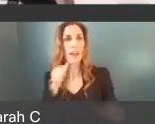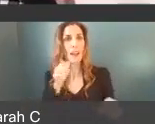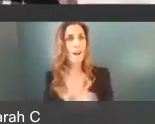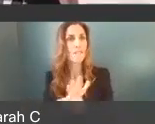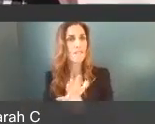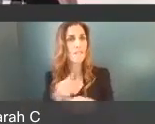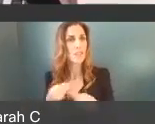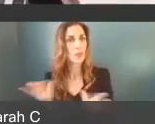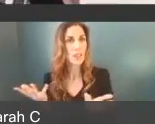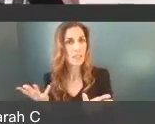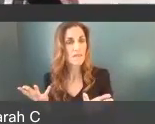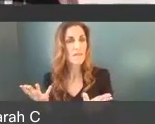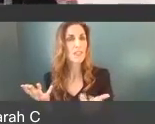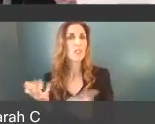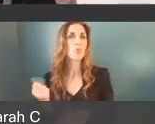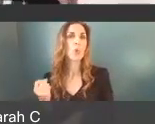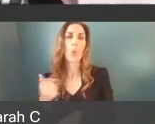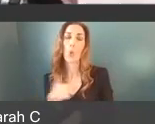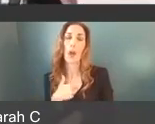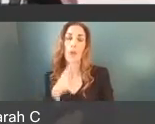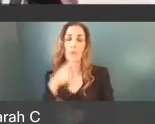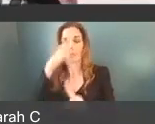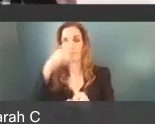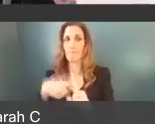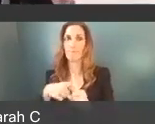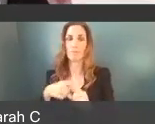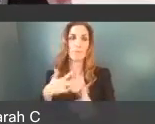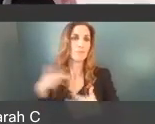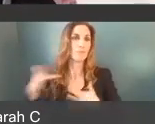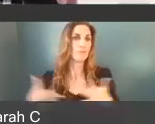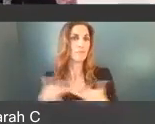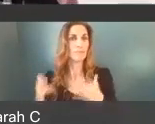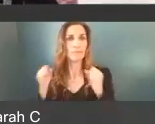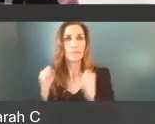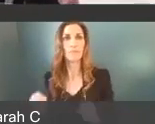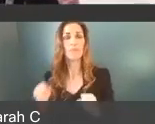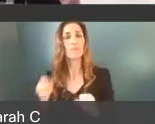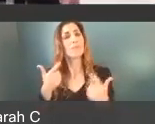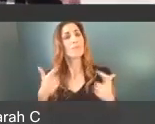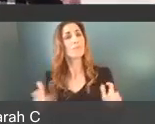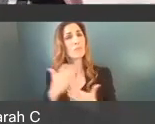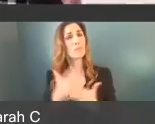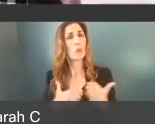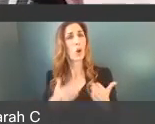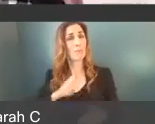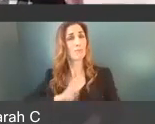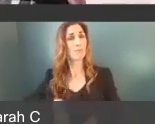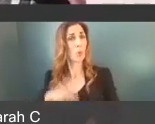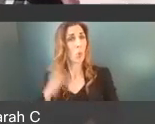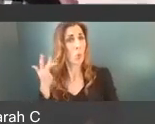So I just couldn't be happier the biggest part of my relief comes from the fact that, as you heard me